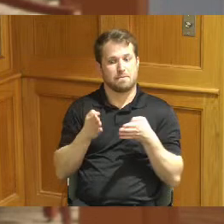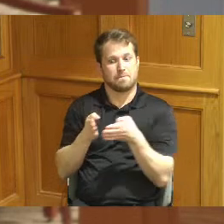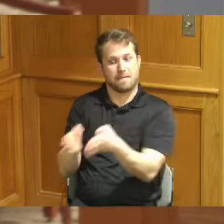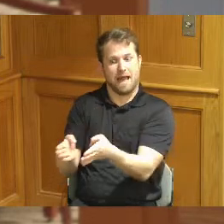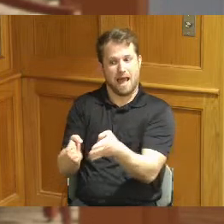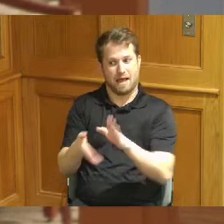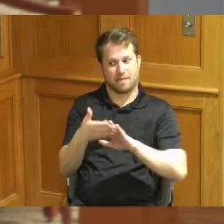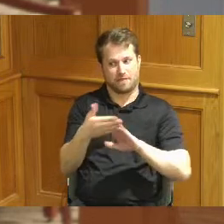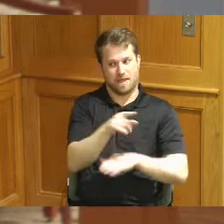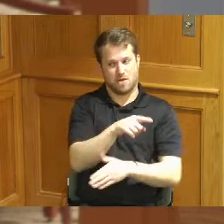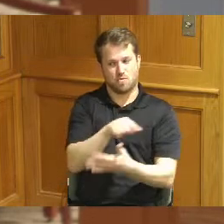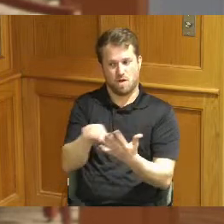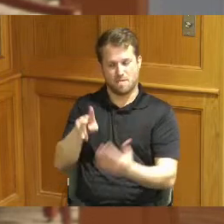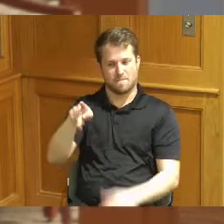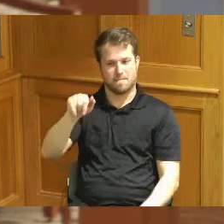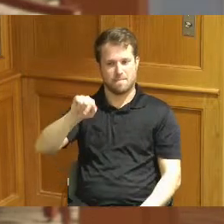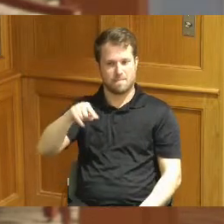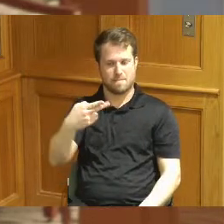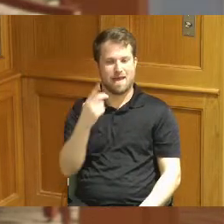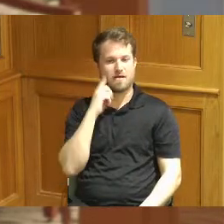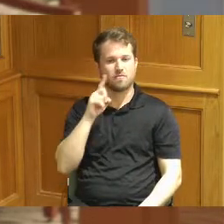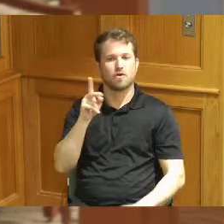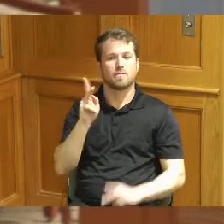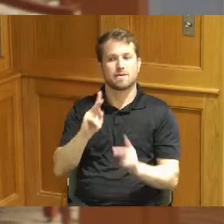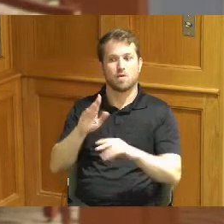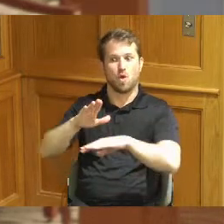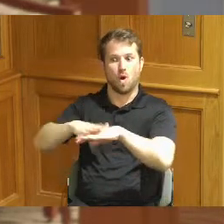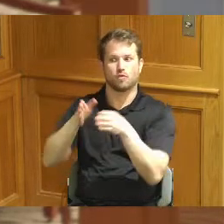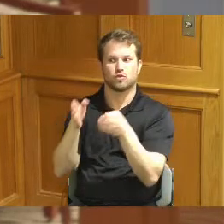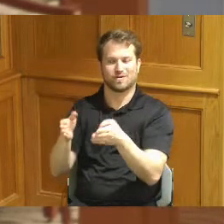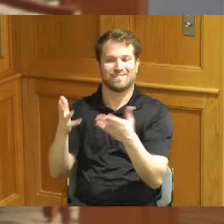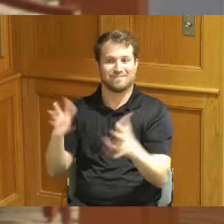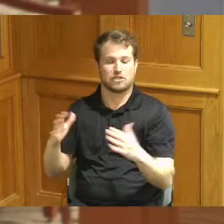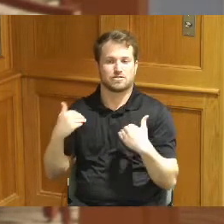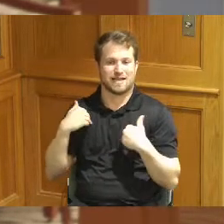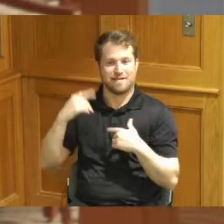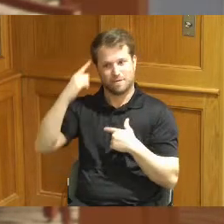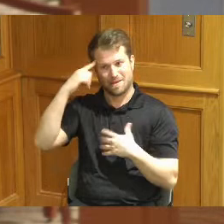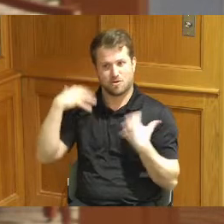Street Outreach to people who are on the street and have a mental health diagnosis then the VA has